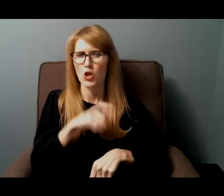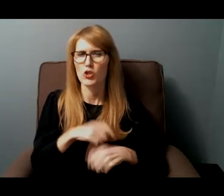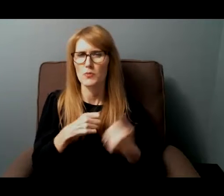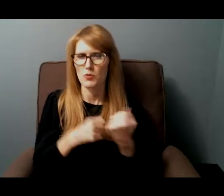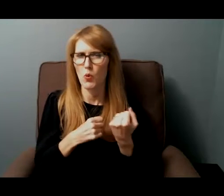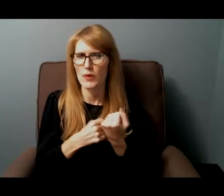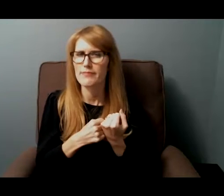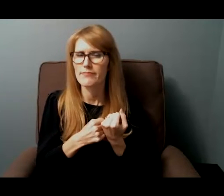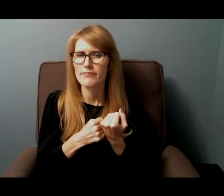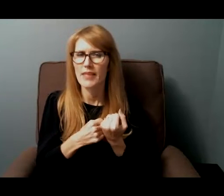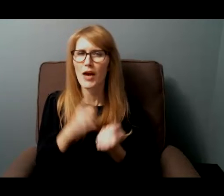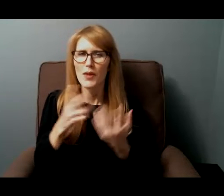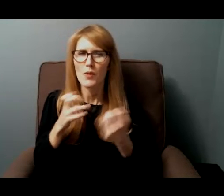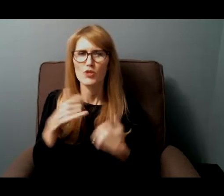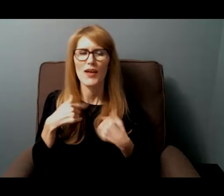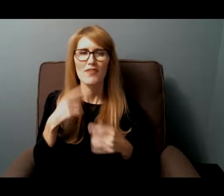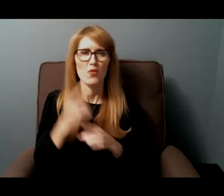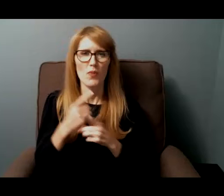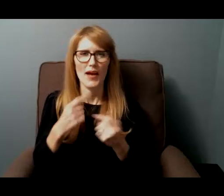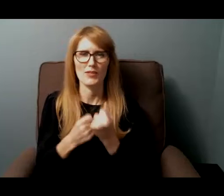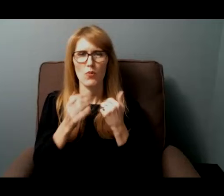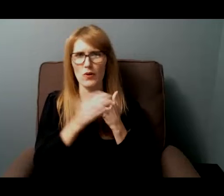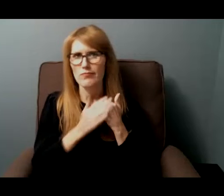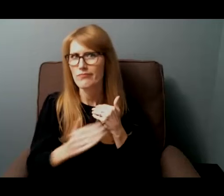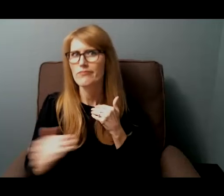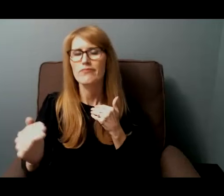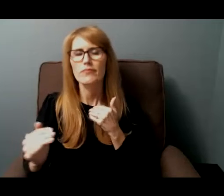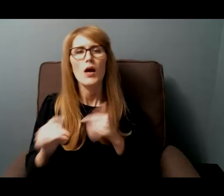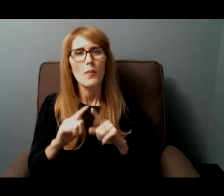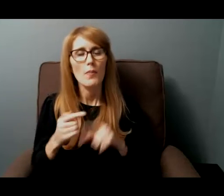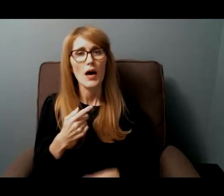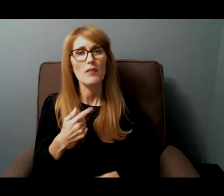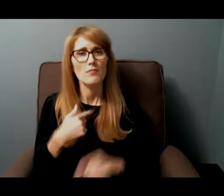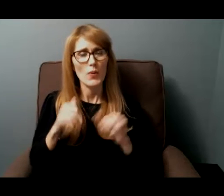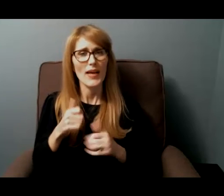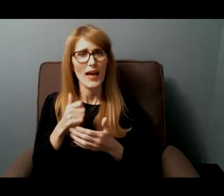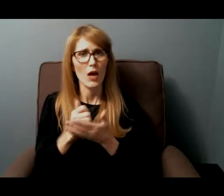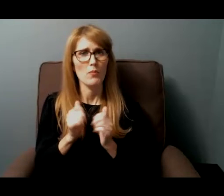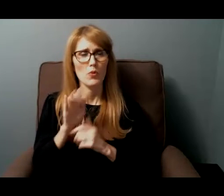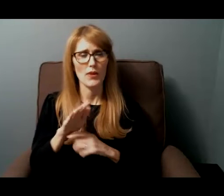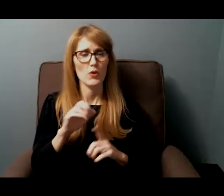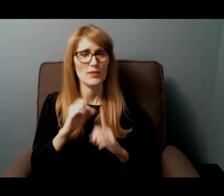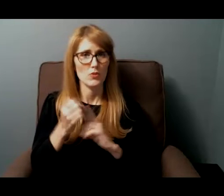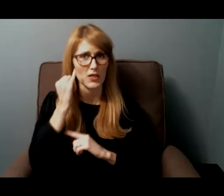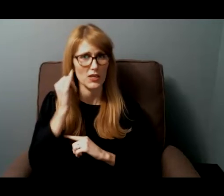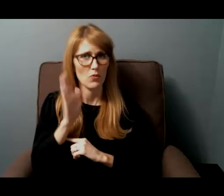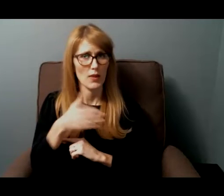the right support ongoing. But we can certainly talk through your situation if you'd like.